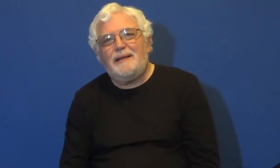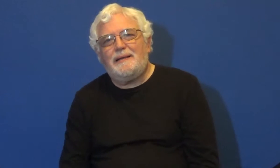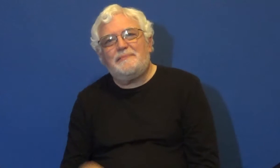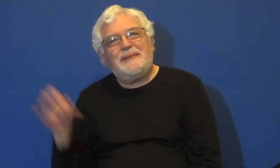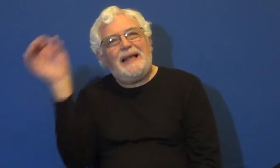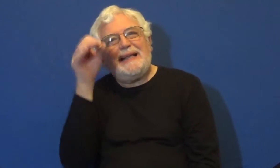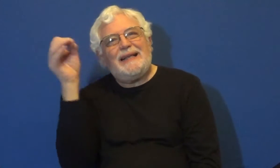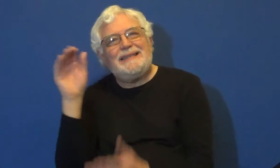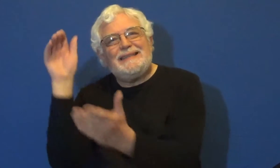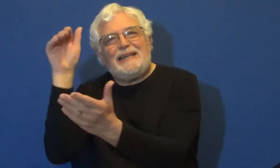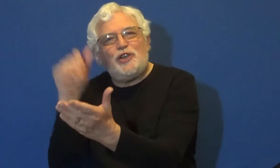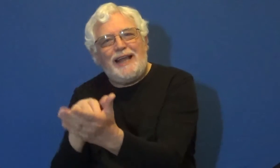Destination heaven.